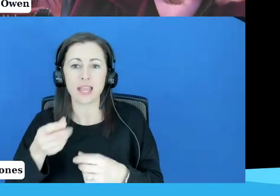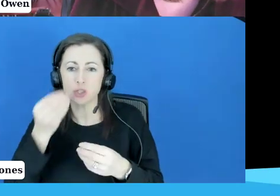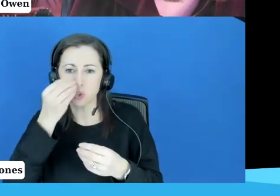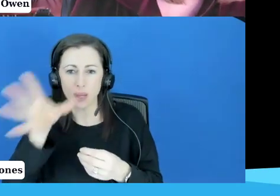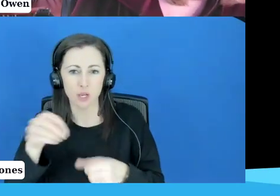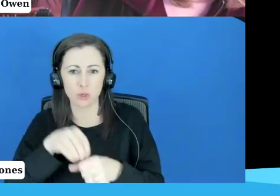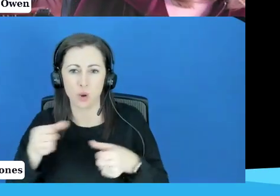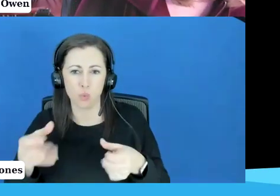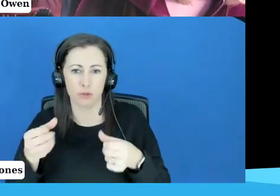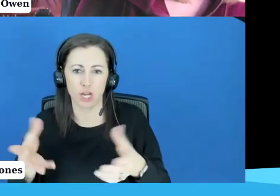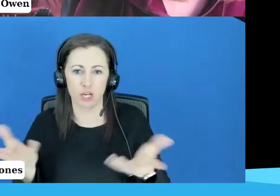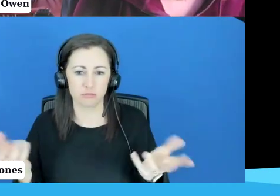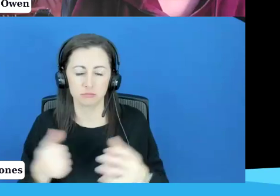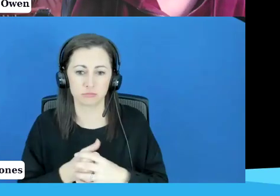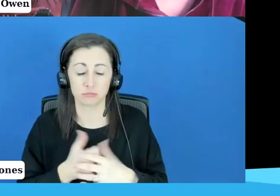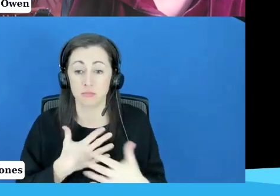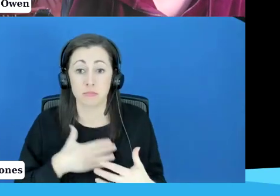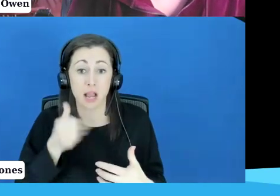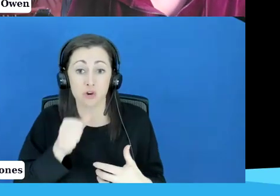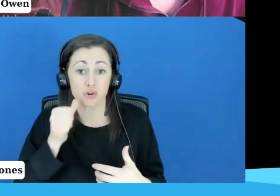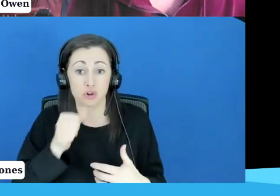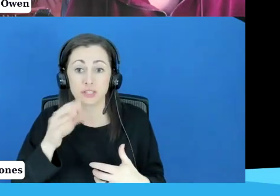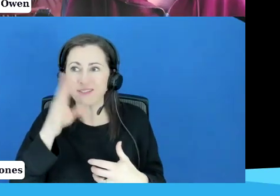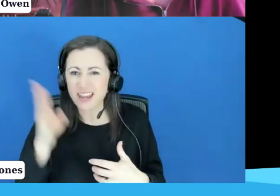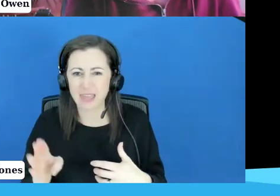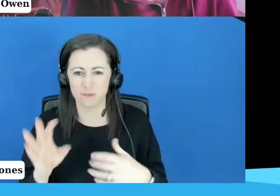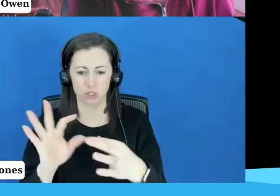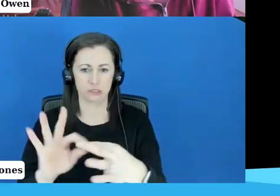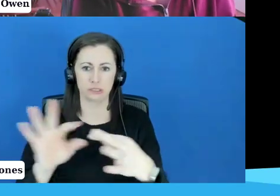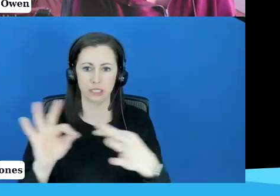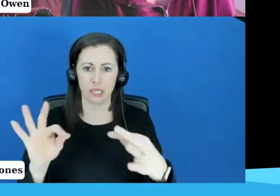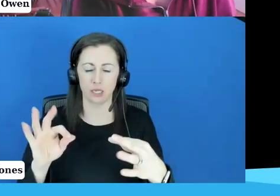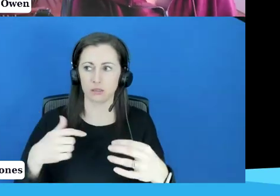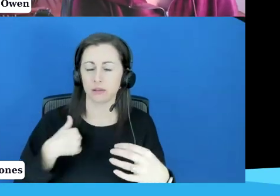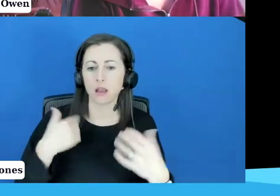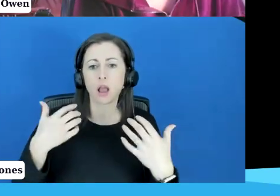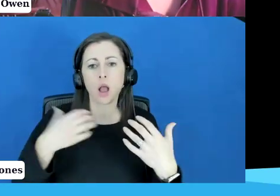They could care less. My girls have never said to me, 'I want a mom that can walk.'